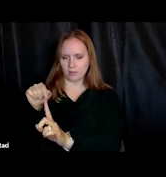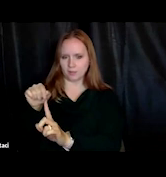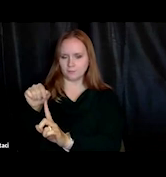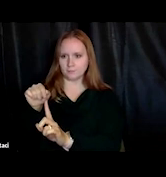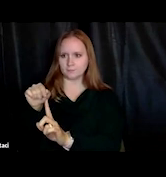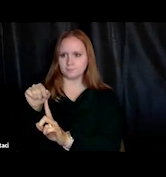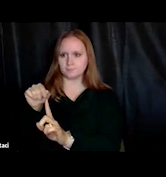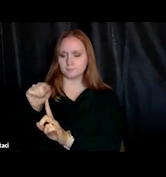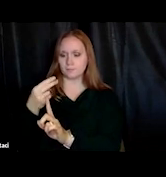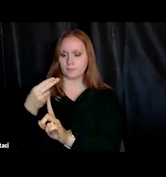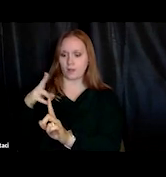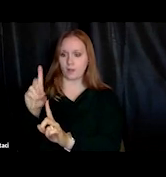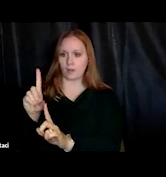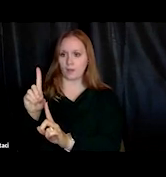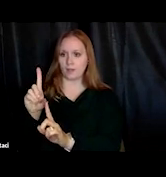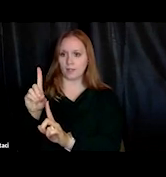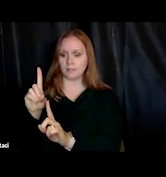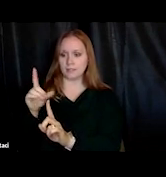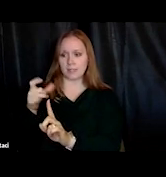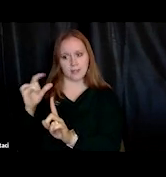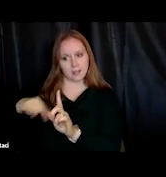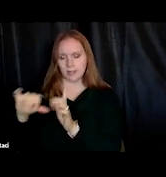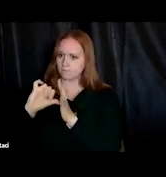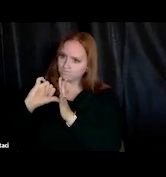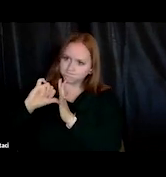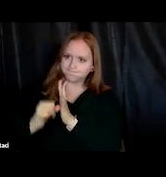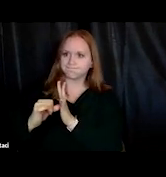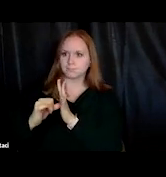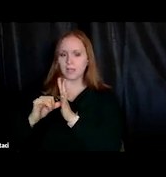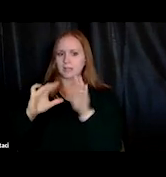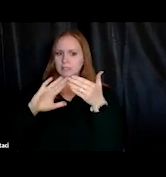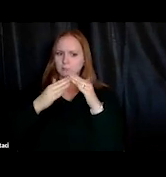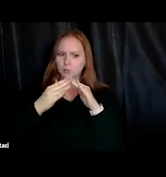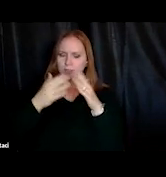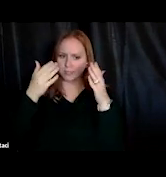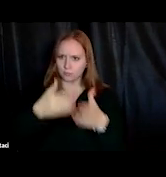HUD has an emphasis on a community-wide commitment to address homelessness.